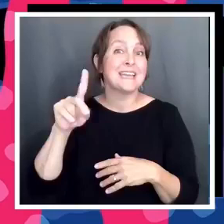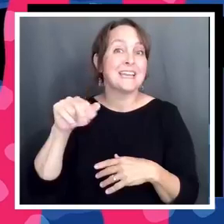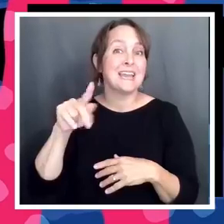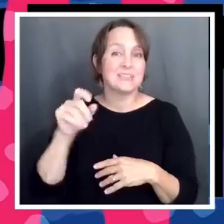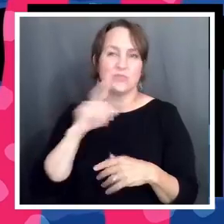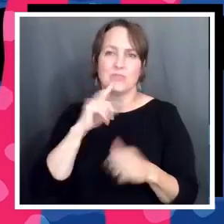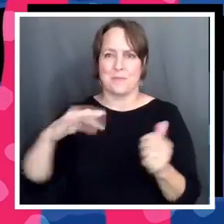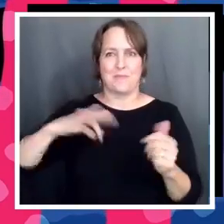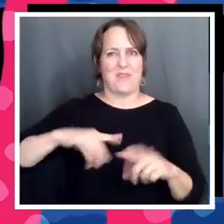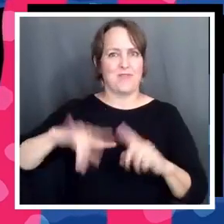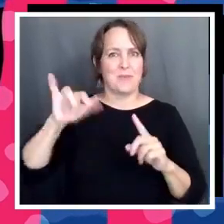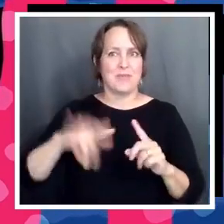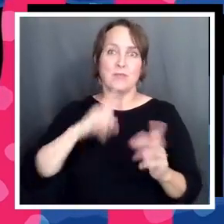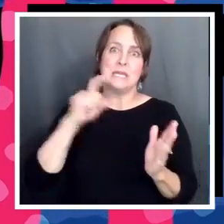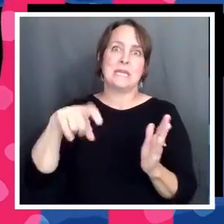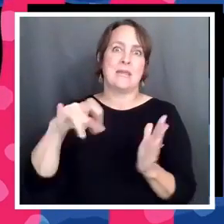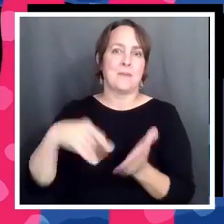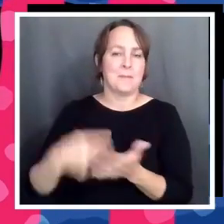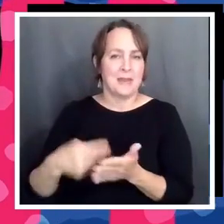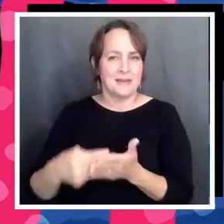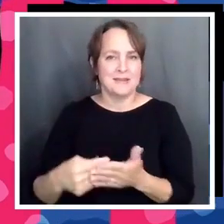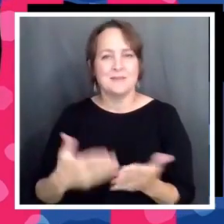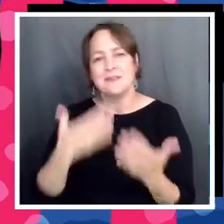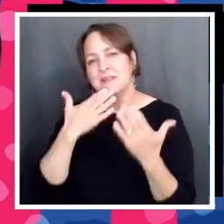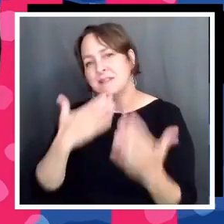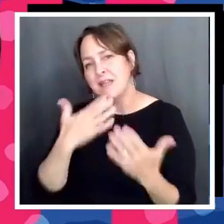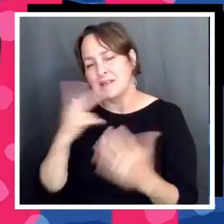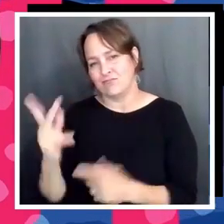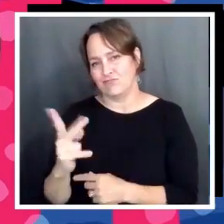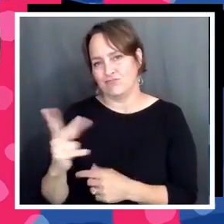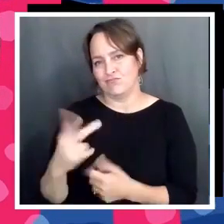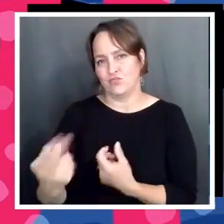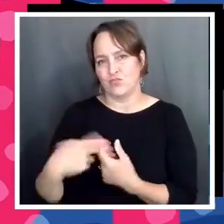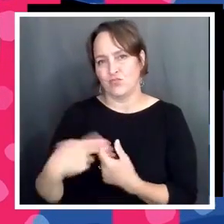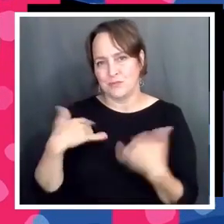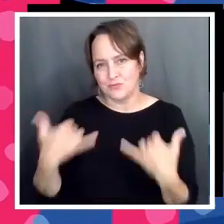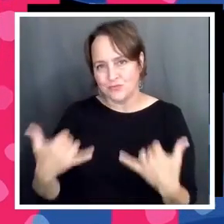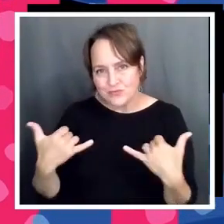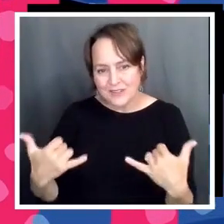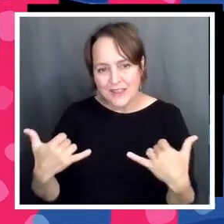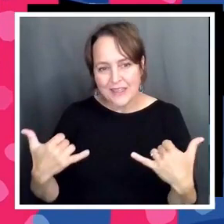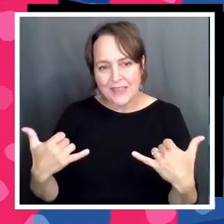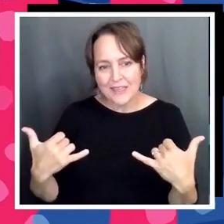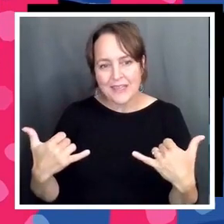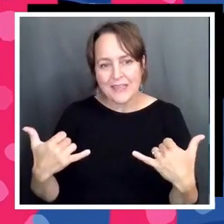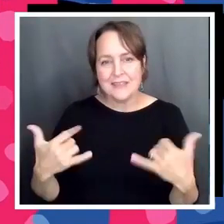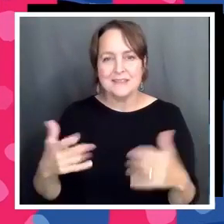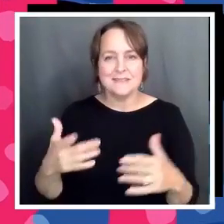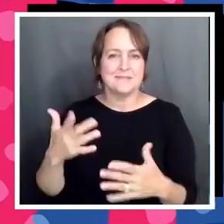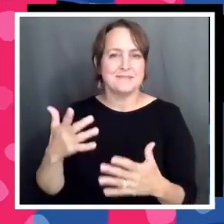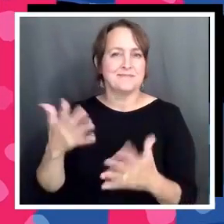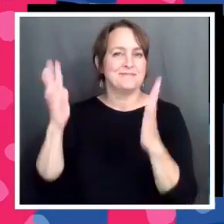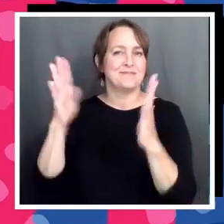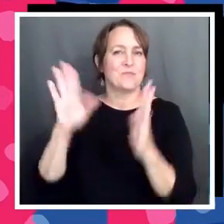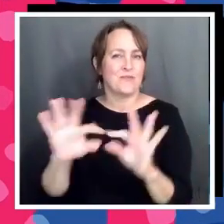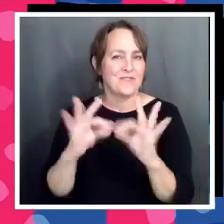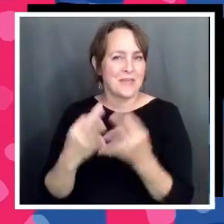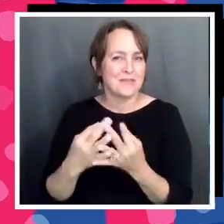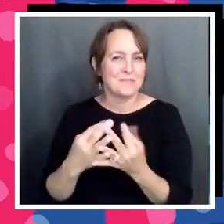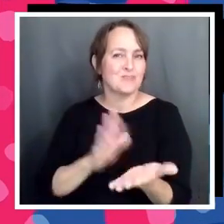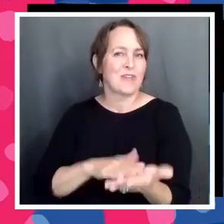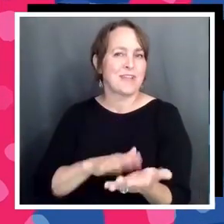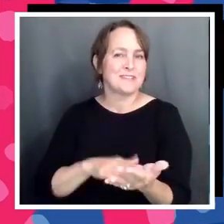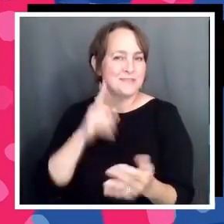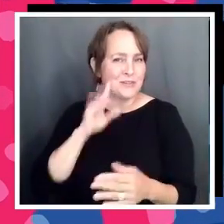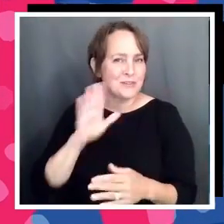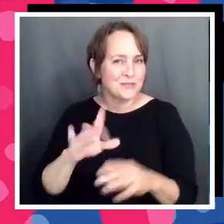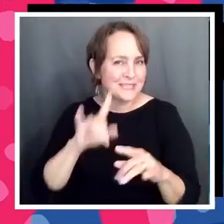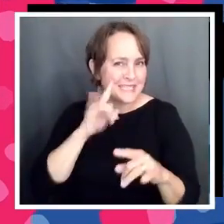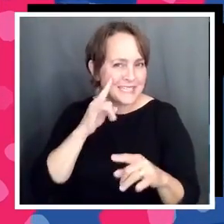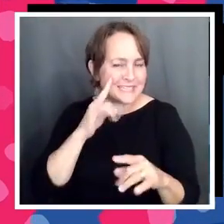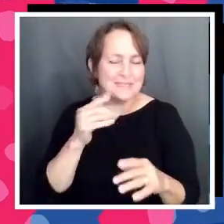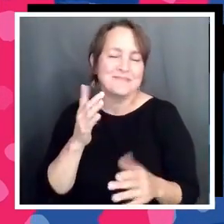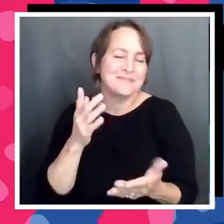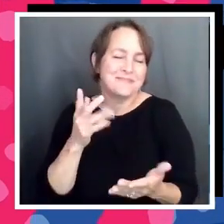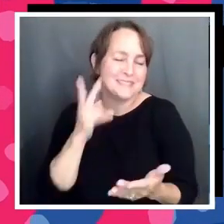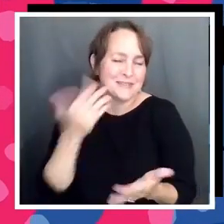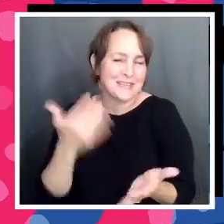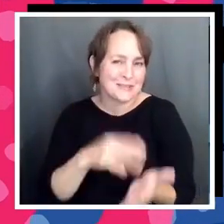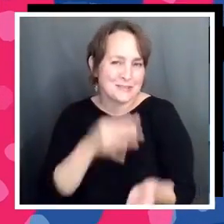I KNOW FLIGHT ATTENDANTS THAT